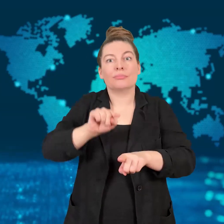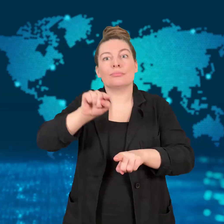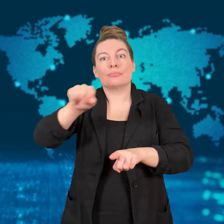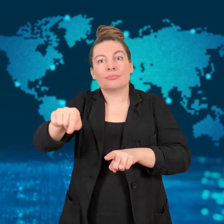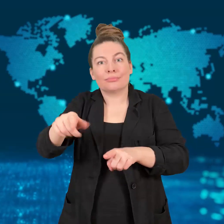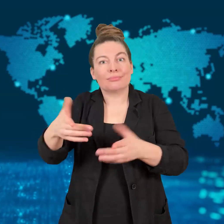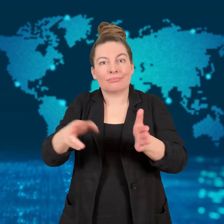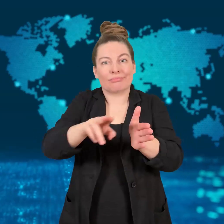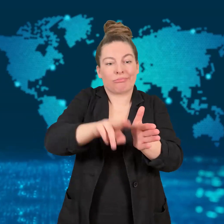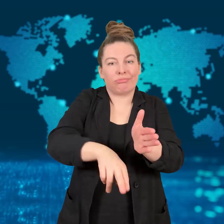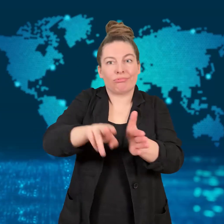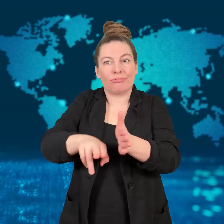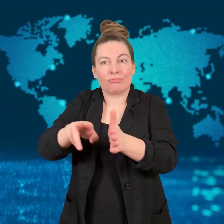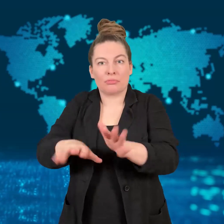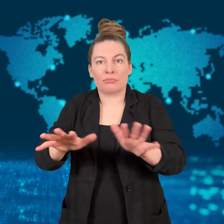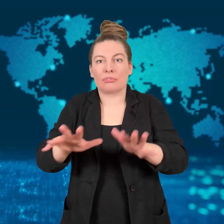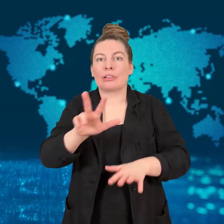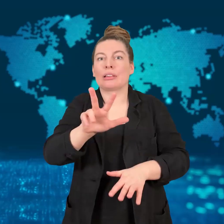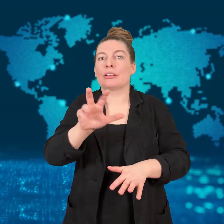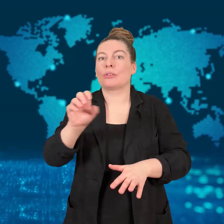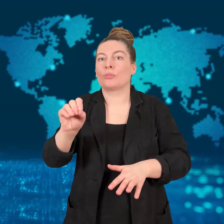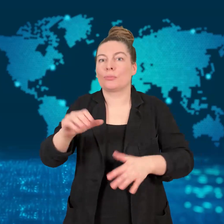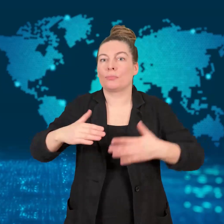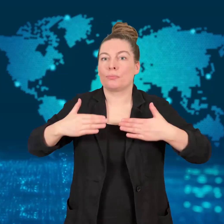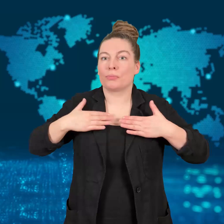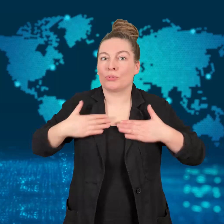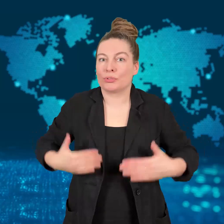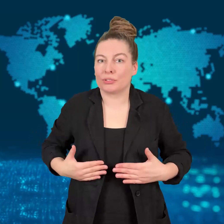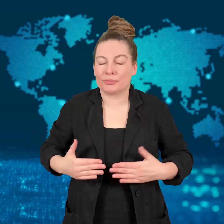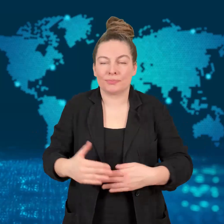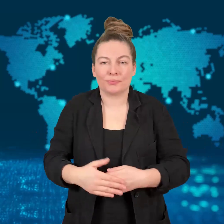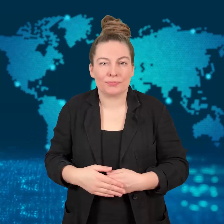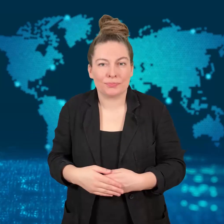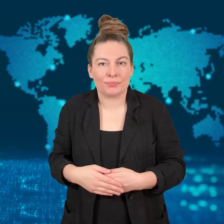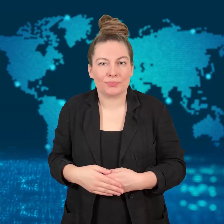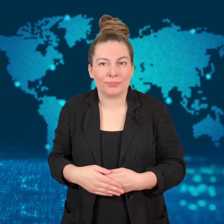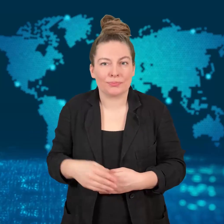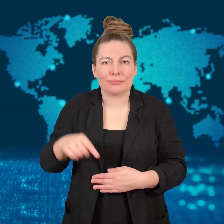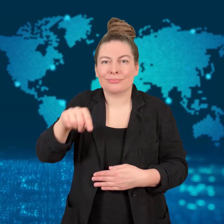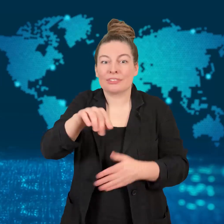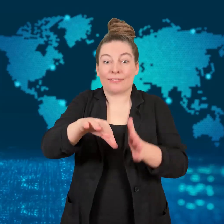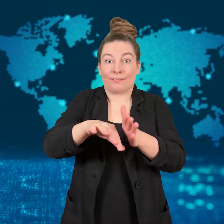The second grave was reported on Sunday.